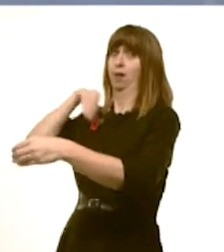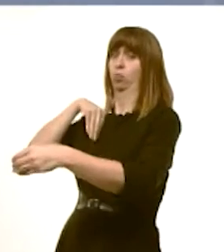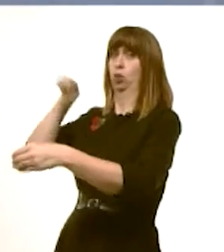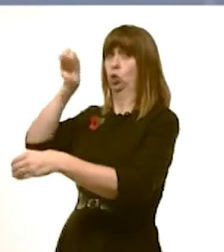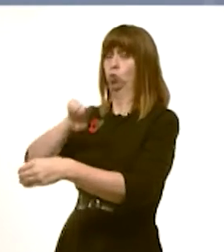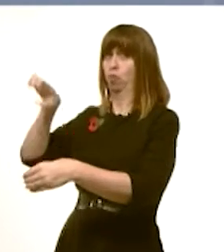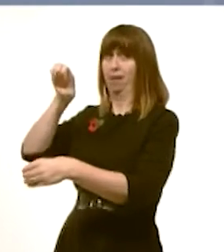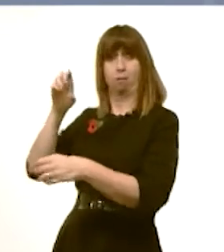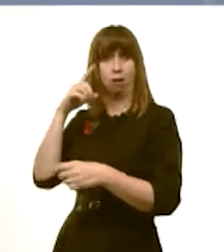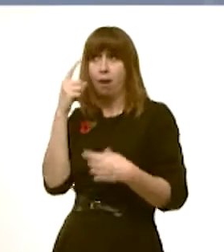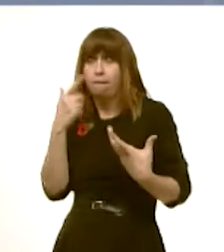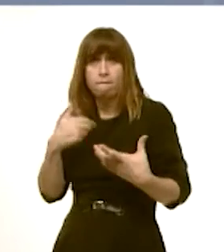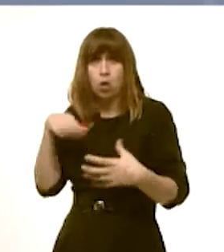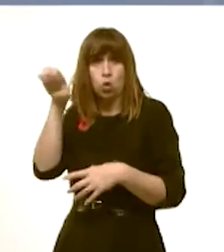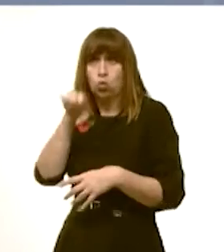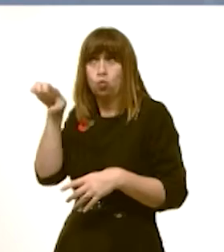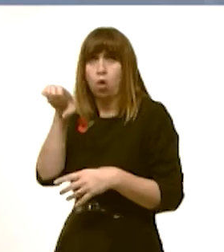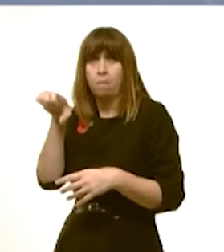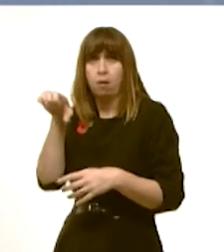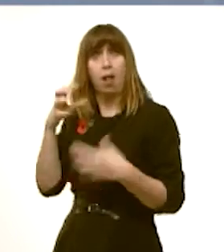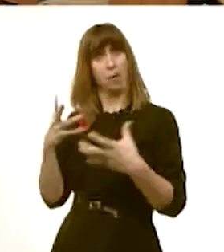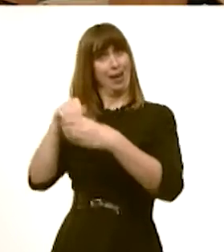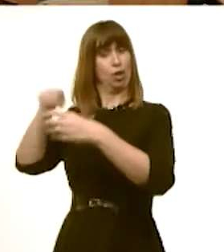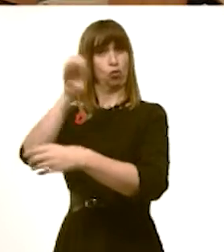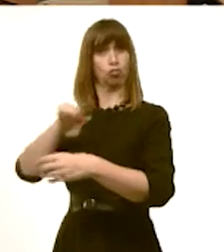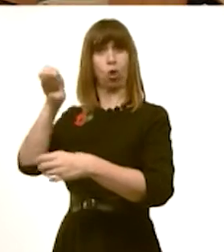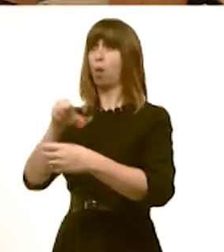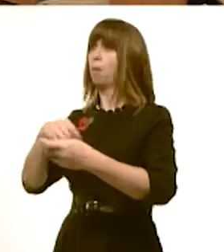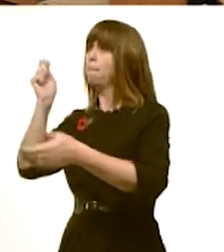if farmers donít have easy and unrestricted access to the European market, farming in